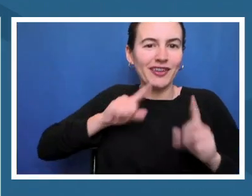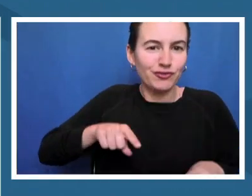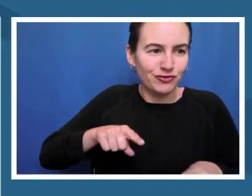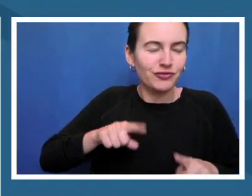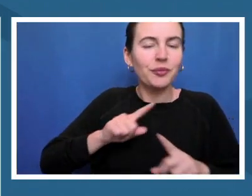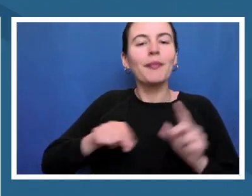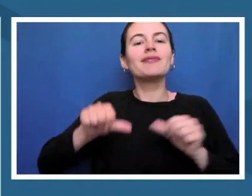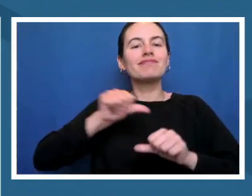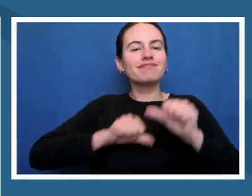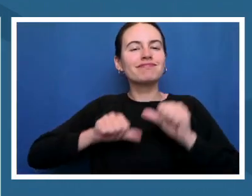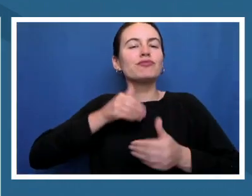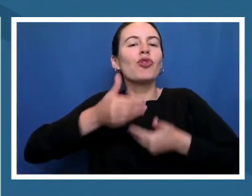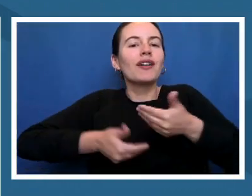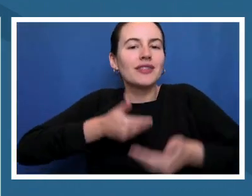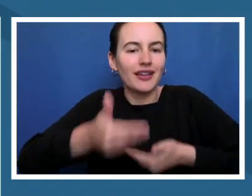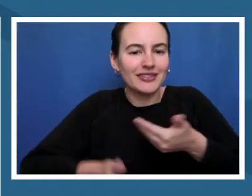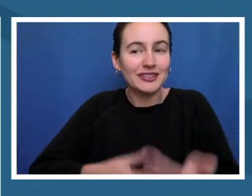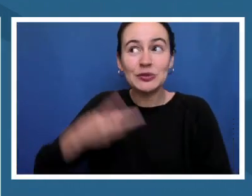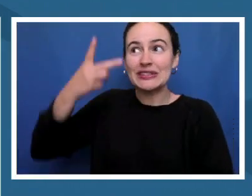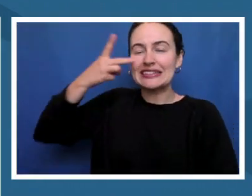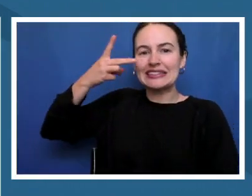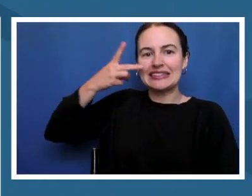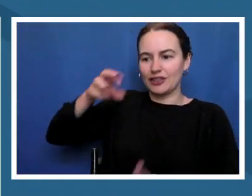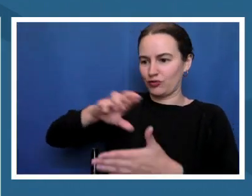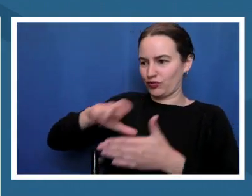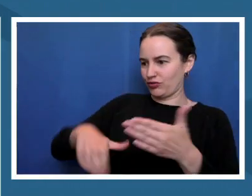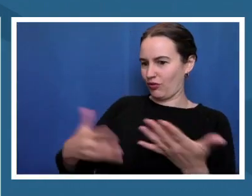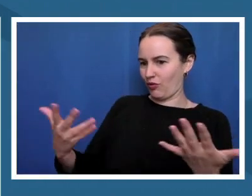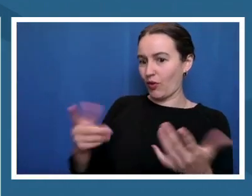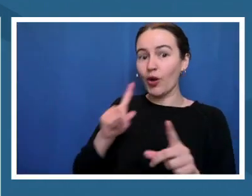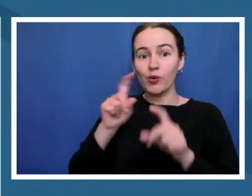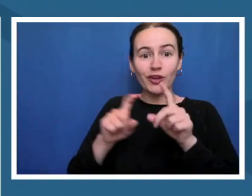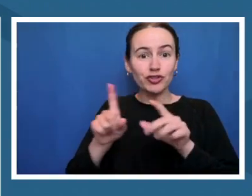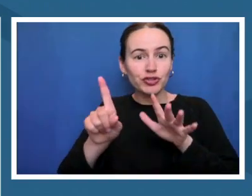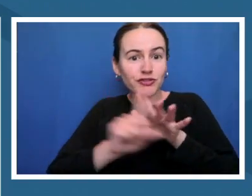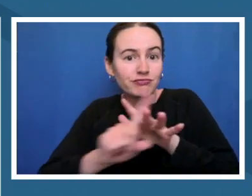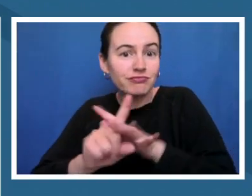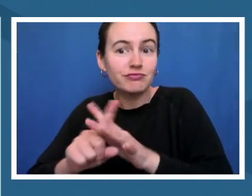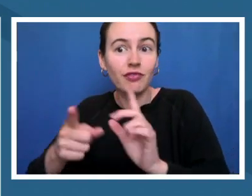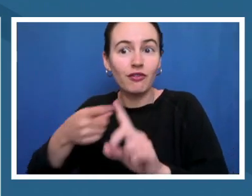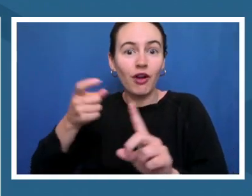seeing what comes out of it what questions are arising from from them